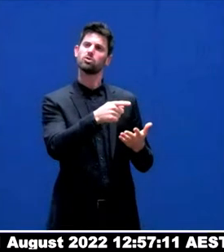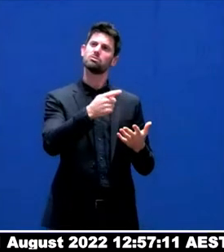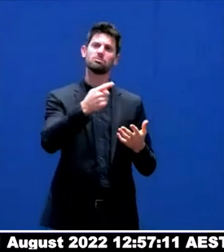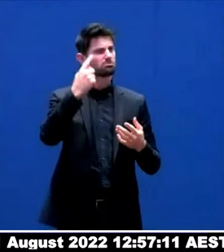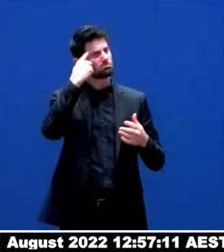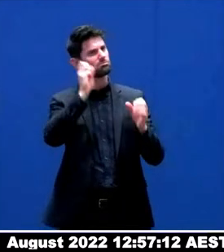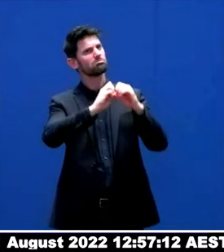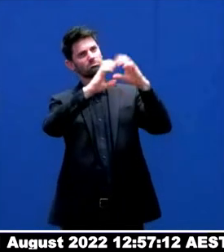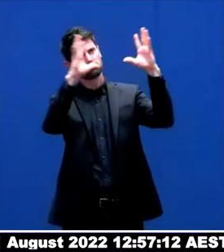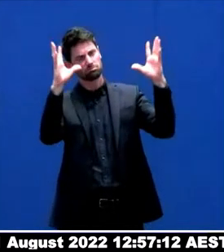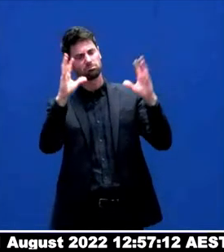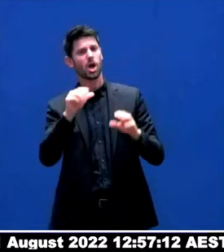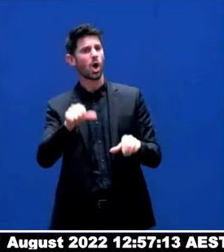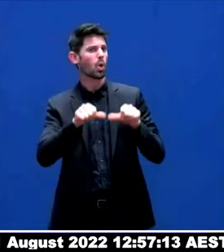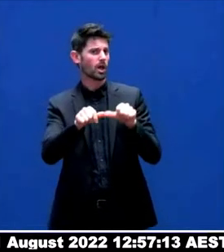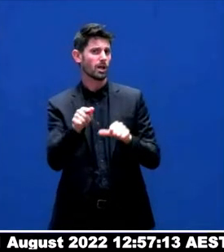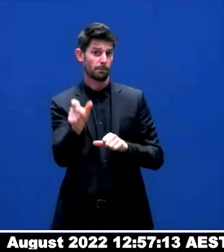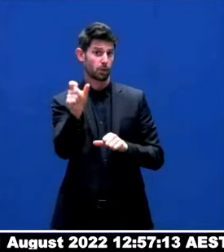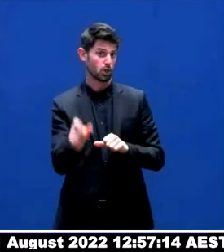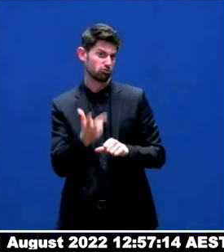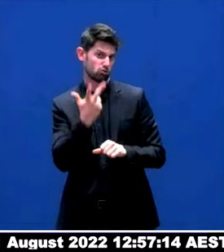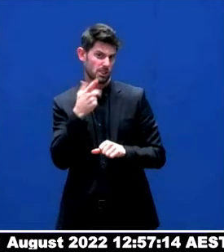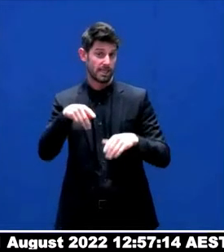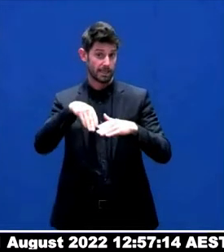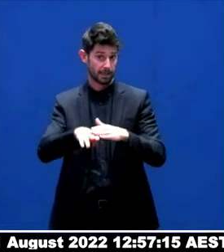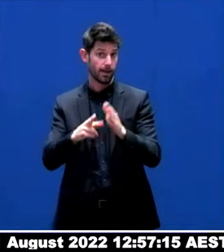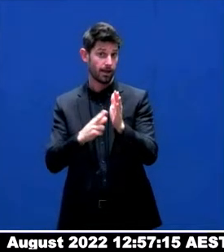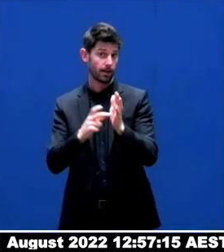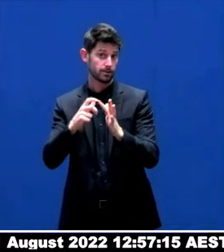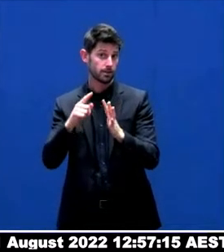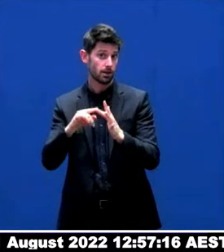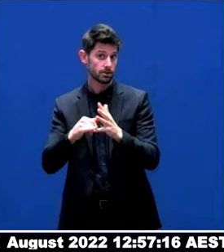Somebody who's in the NDIS, they're living in public housing.